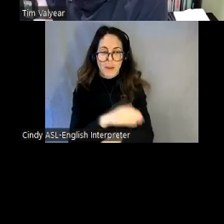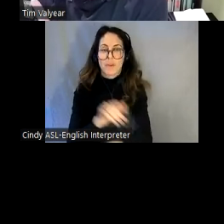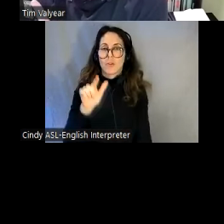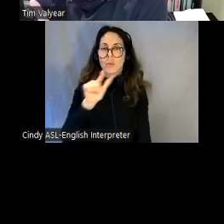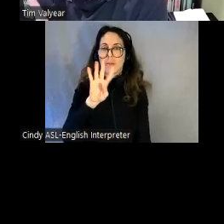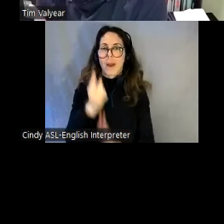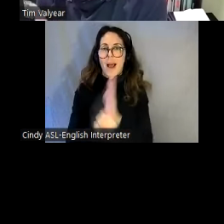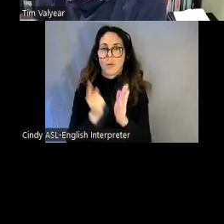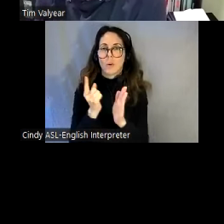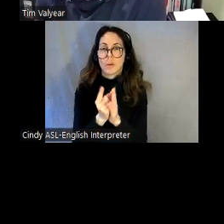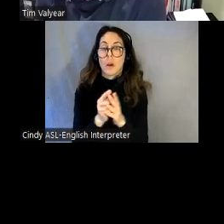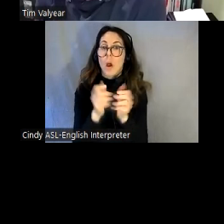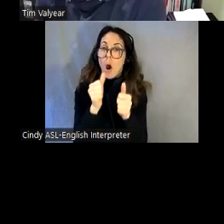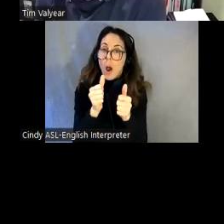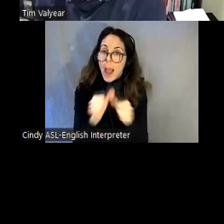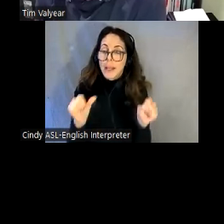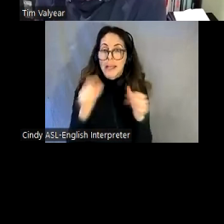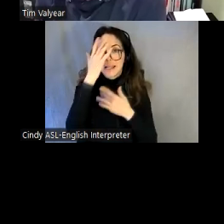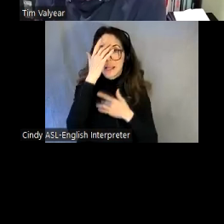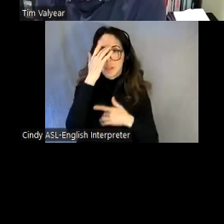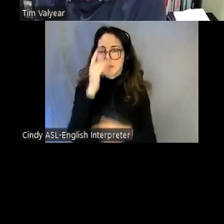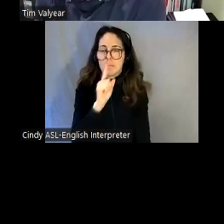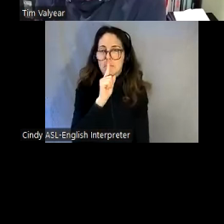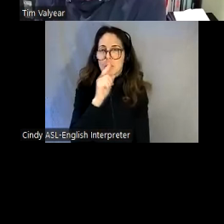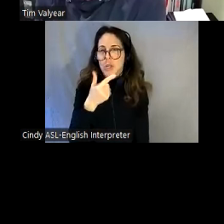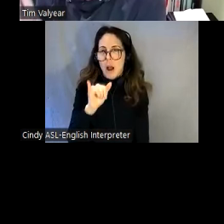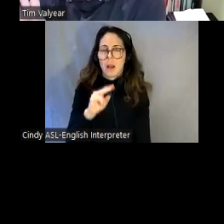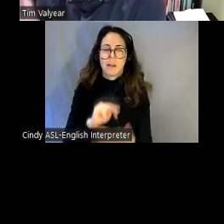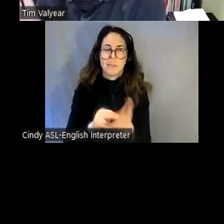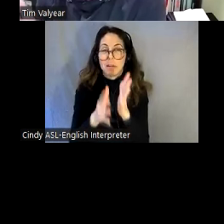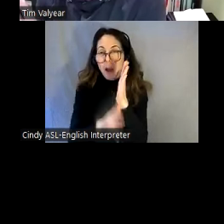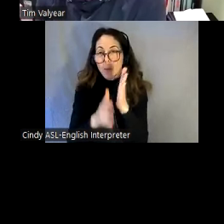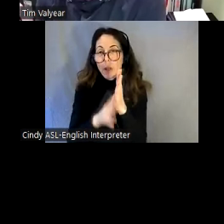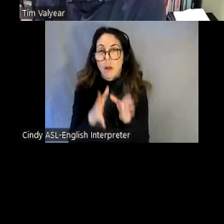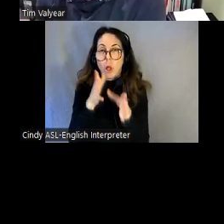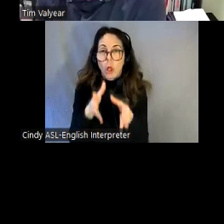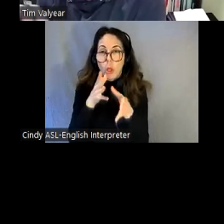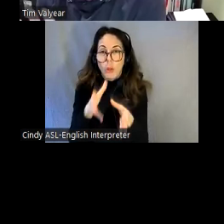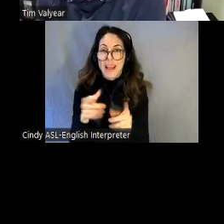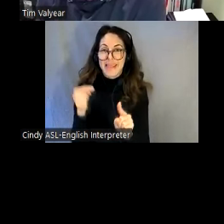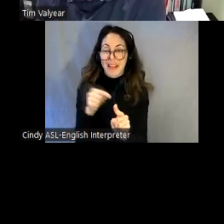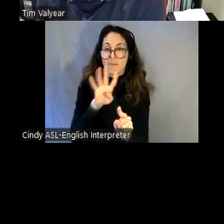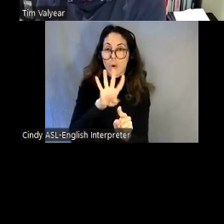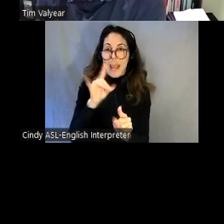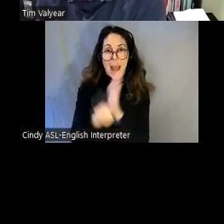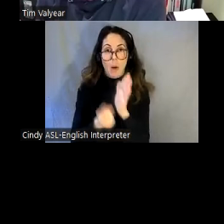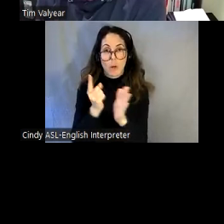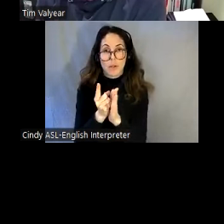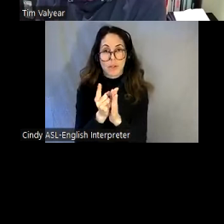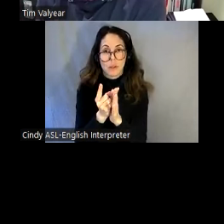compromised. From the symptom onset and until you have no fever and your symptoms are improving for 24 hours. All